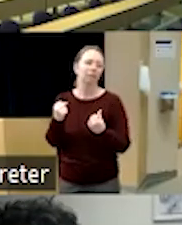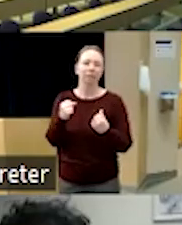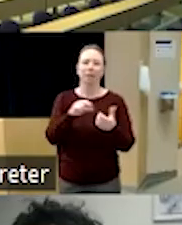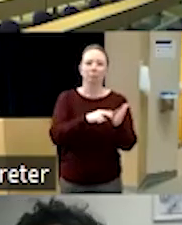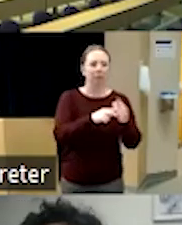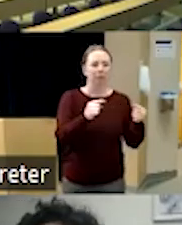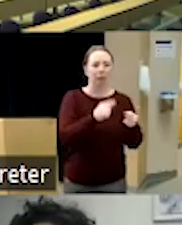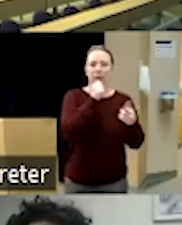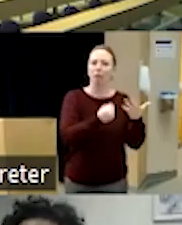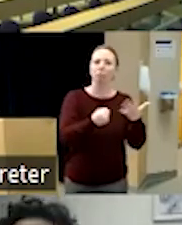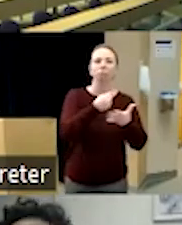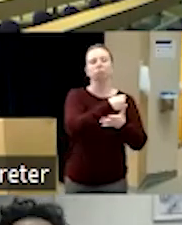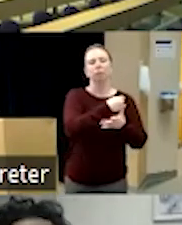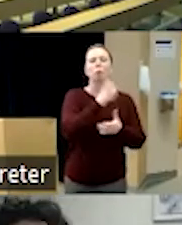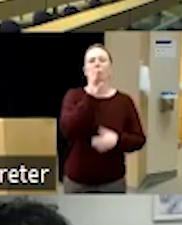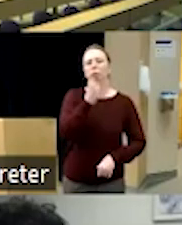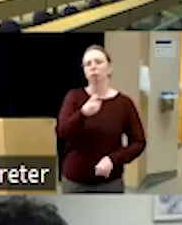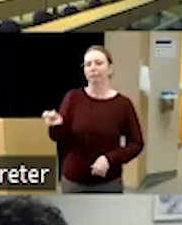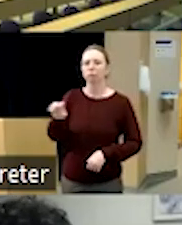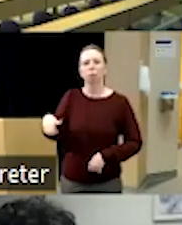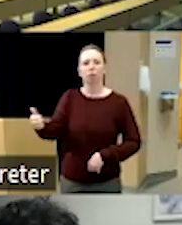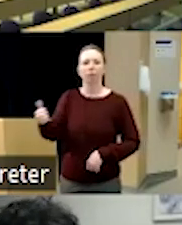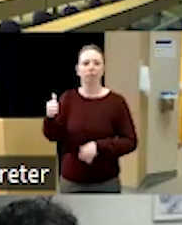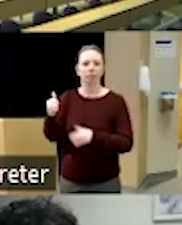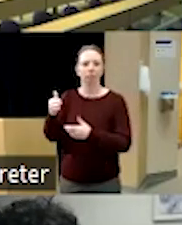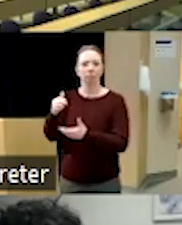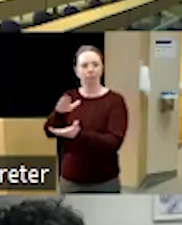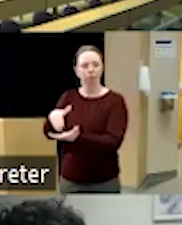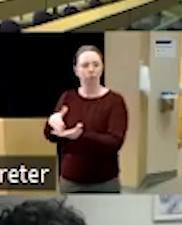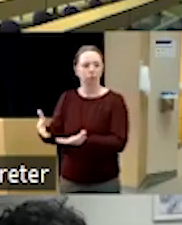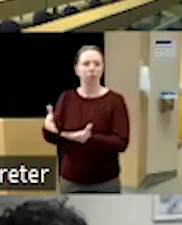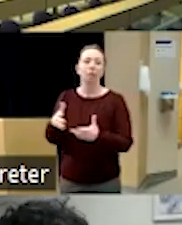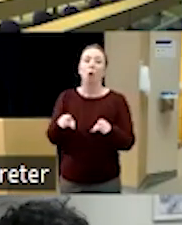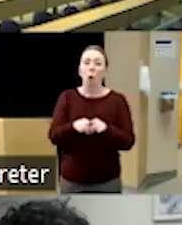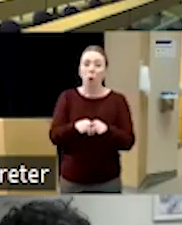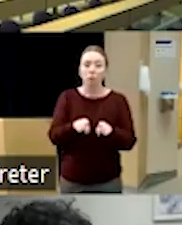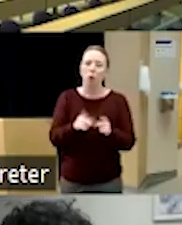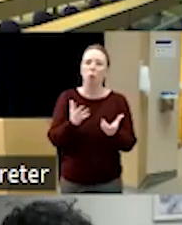transfer the patient and actually we need German language skills because a lot of the